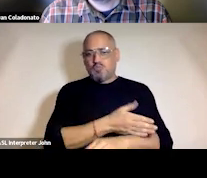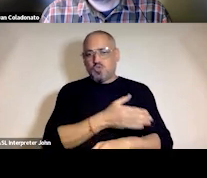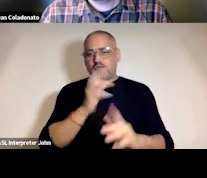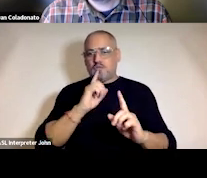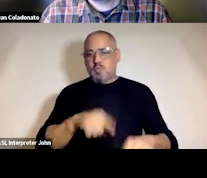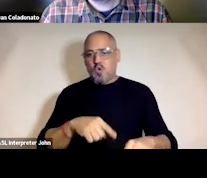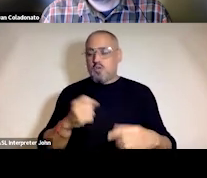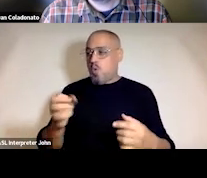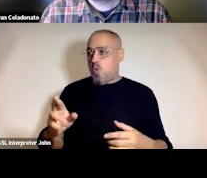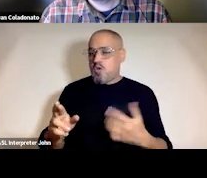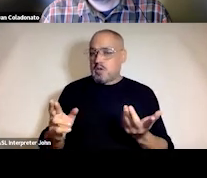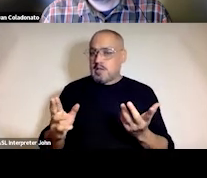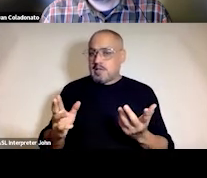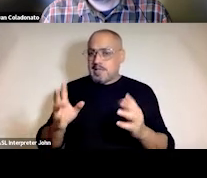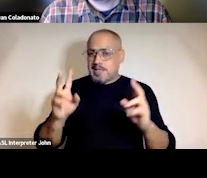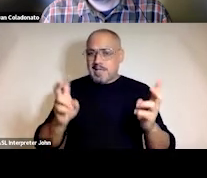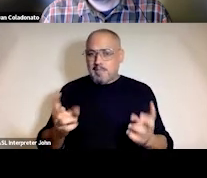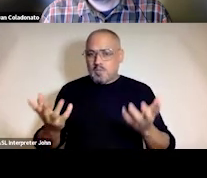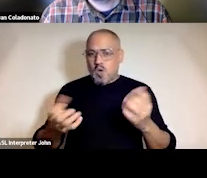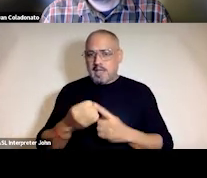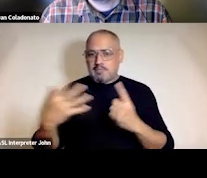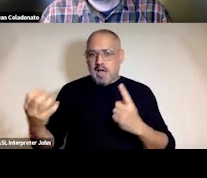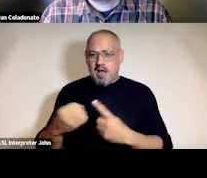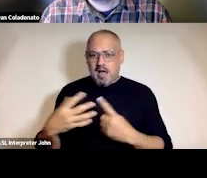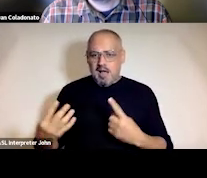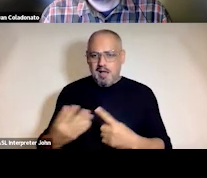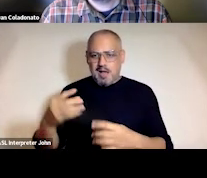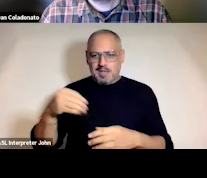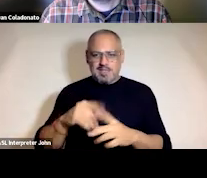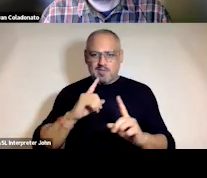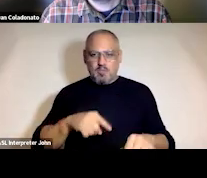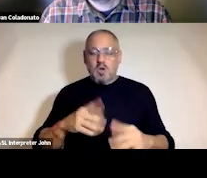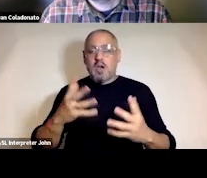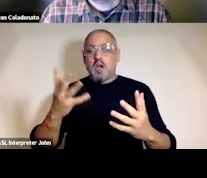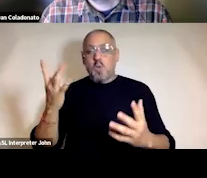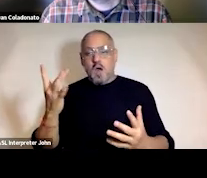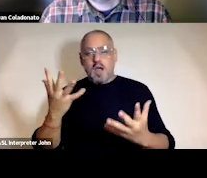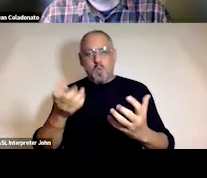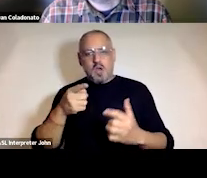or topics that you might want to expand upon in your reports. We want you to feel supported